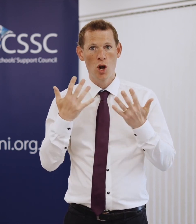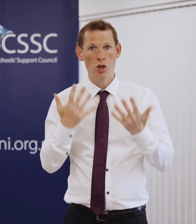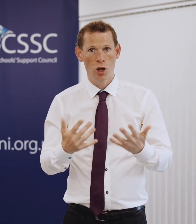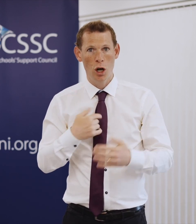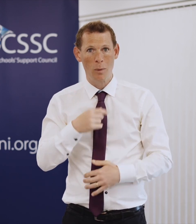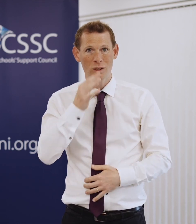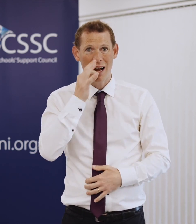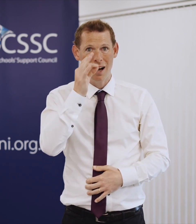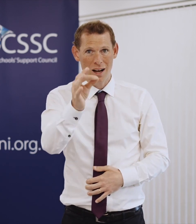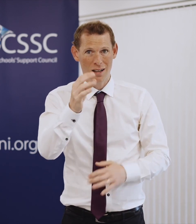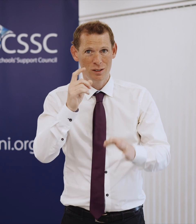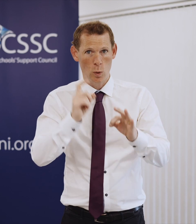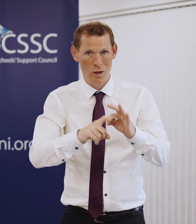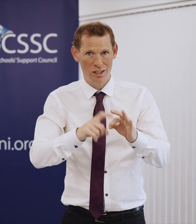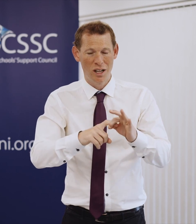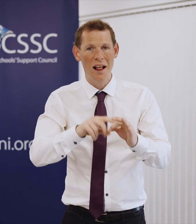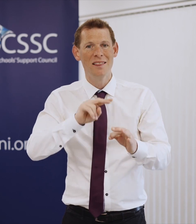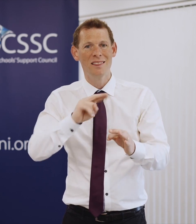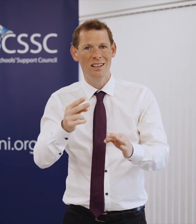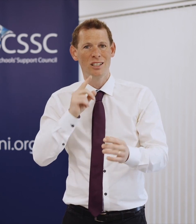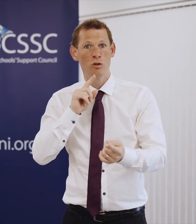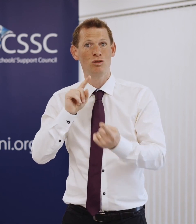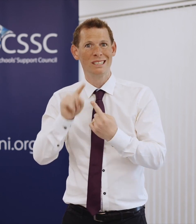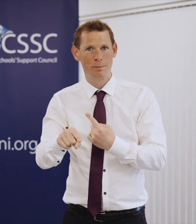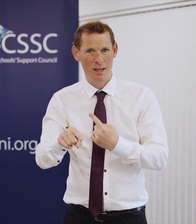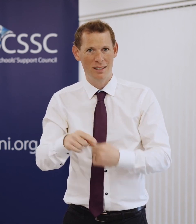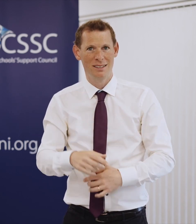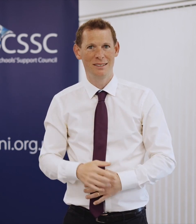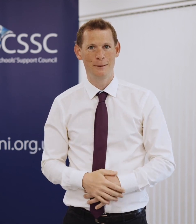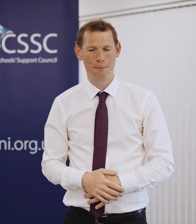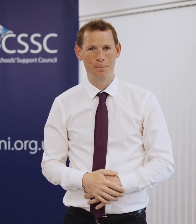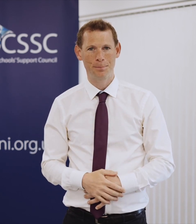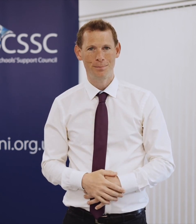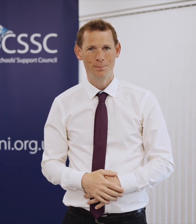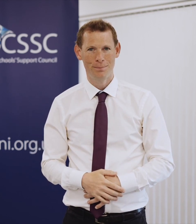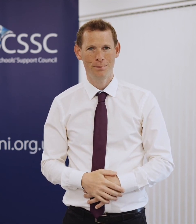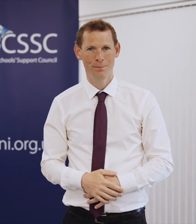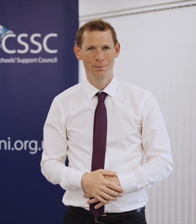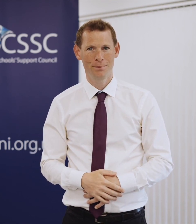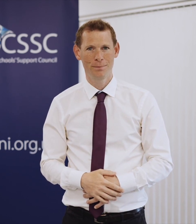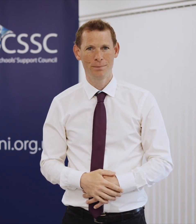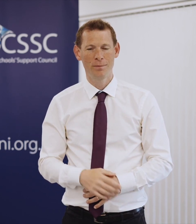Okay, so I'm going to ask you the question and then I'll show you the response.